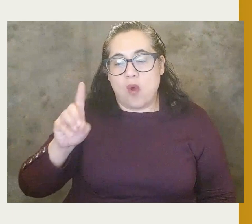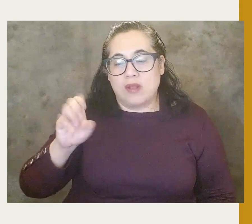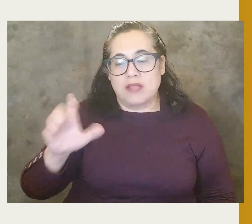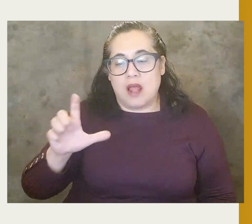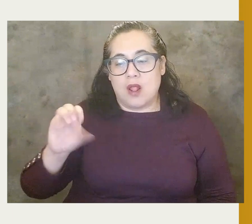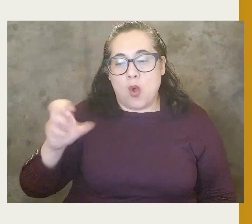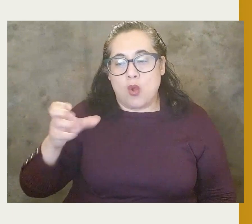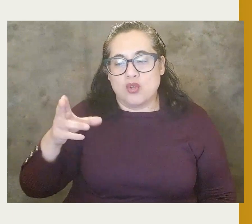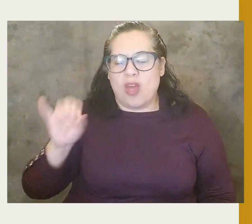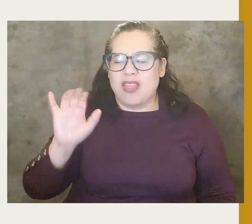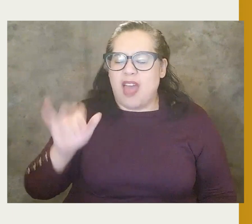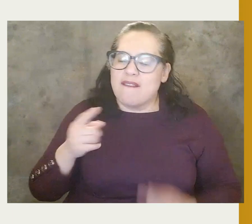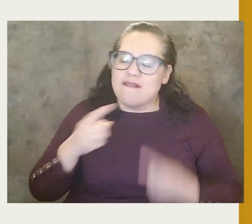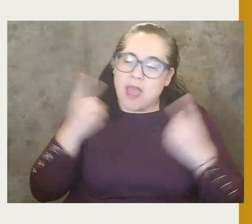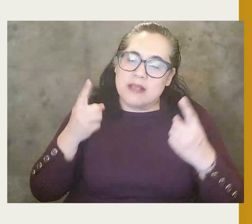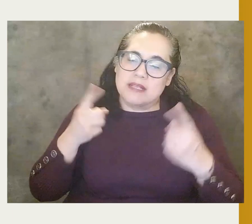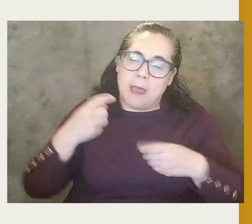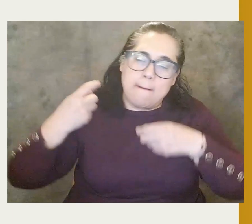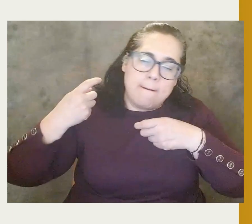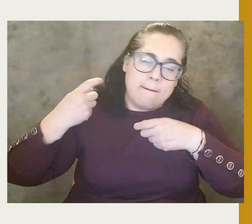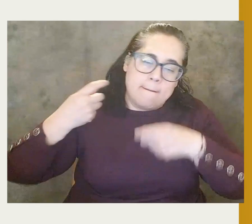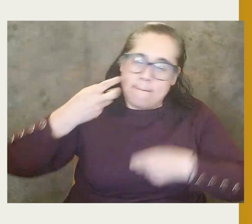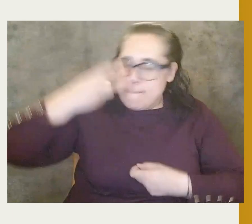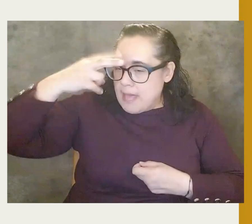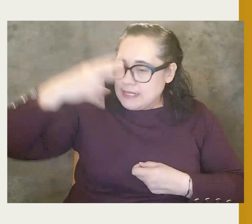continues to be shown on television.